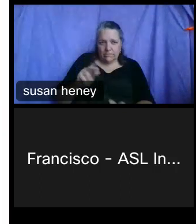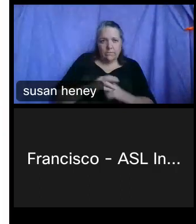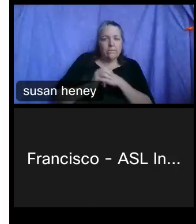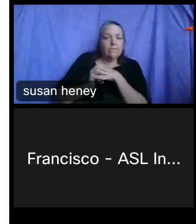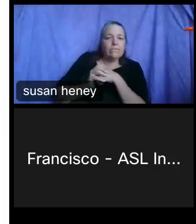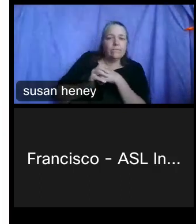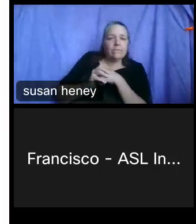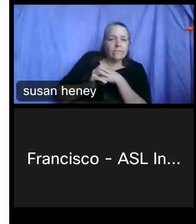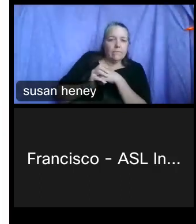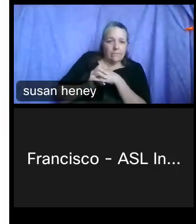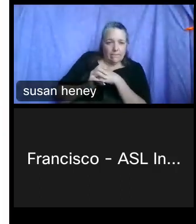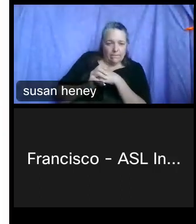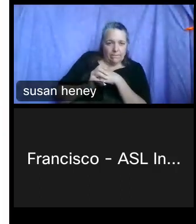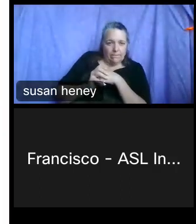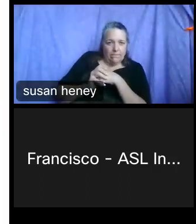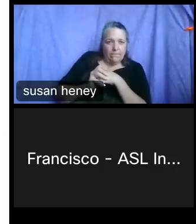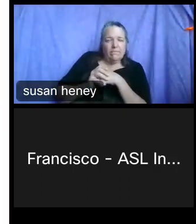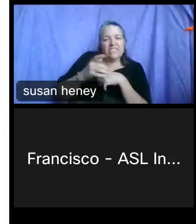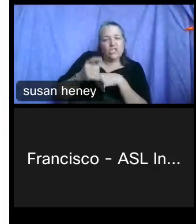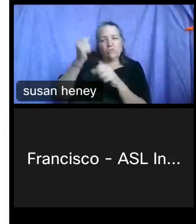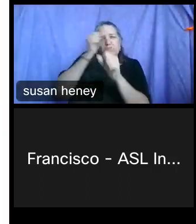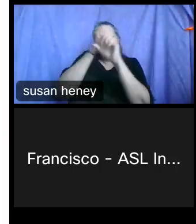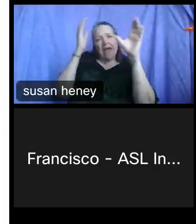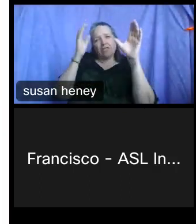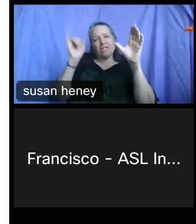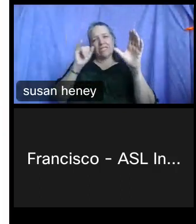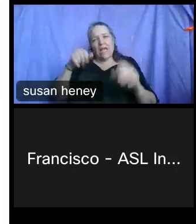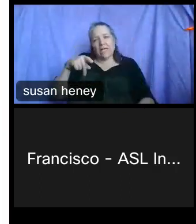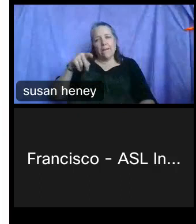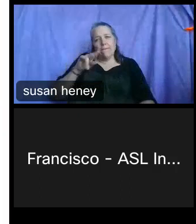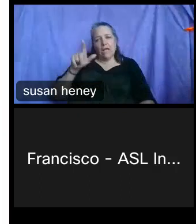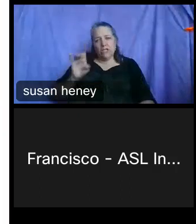As the slide says, think of geography as pieces of a puzzle. Try to envision that